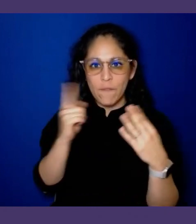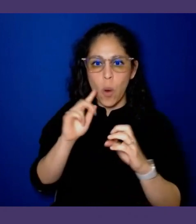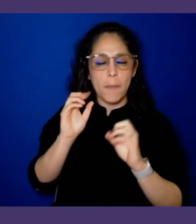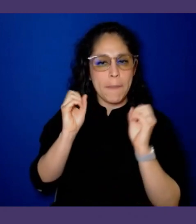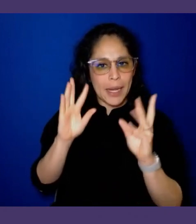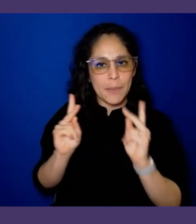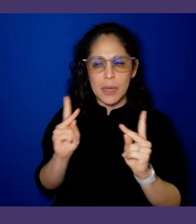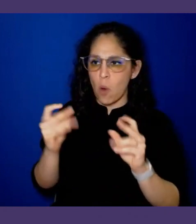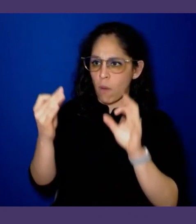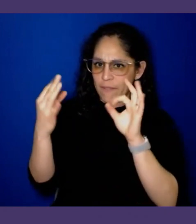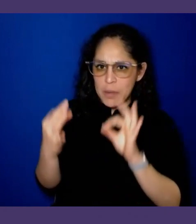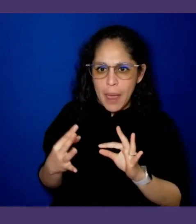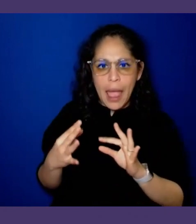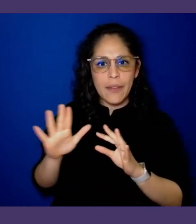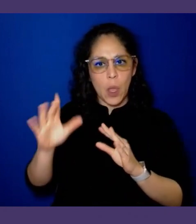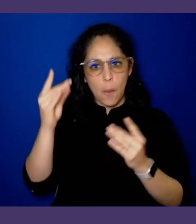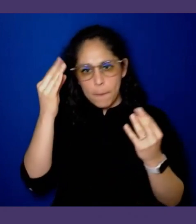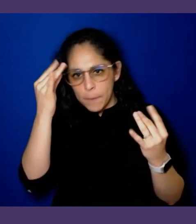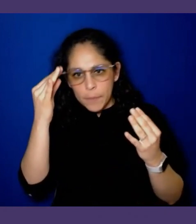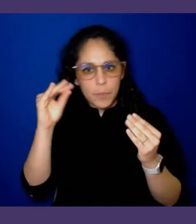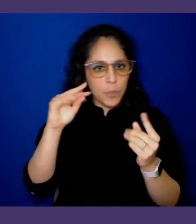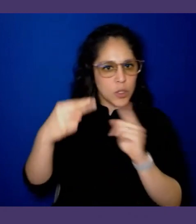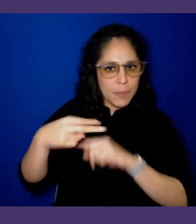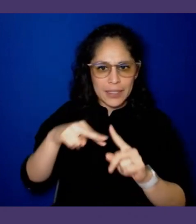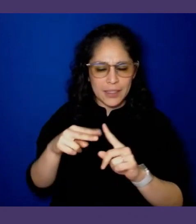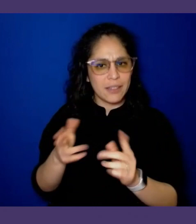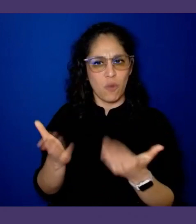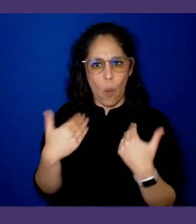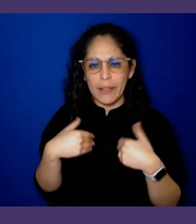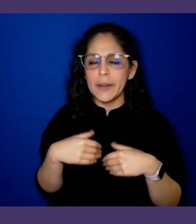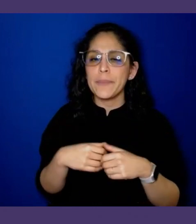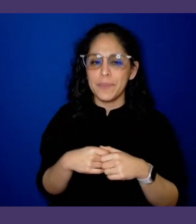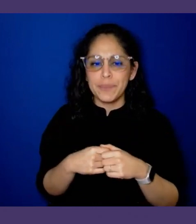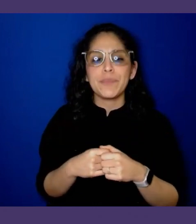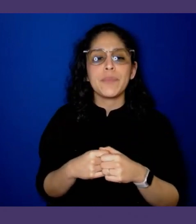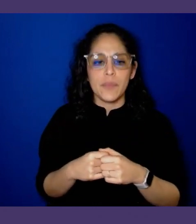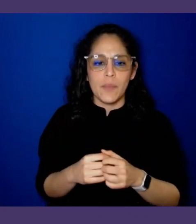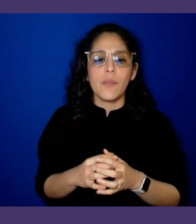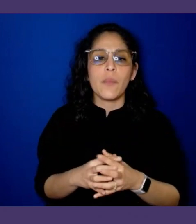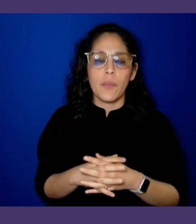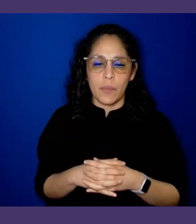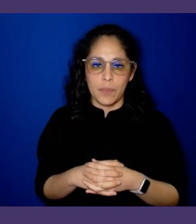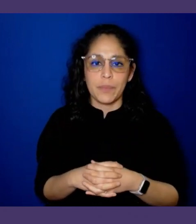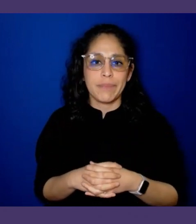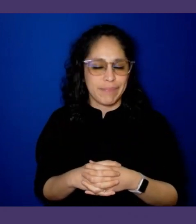It sounds good and bad, but as you mentioned there, at least everyone gets to be heard.